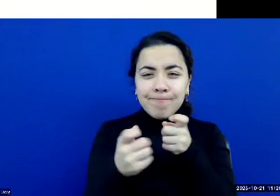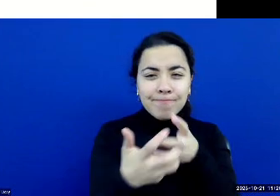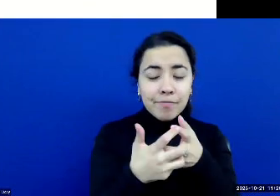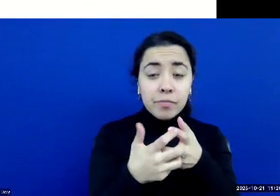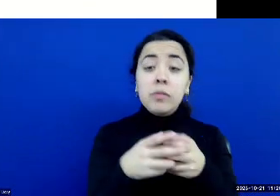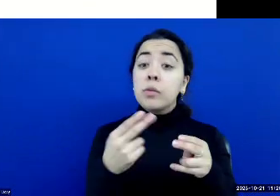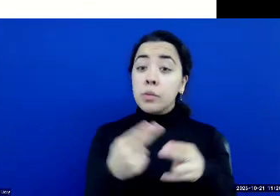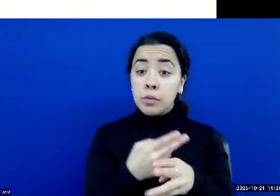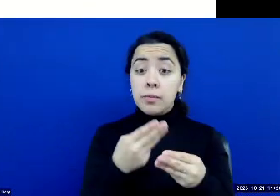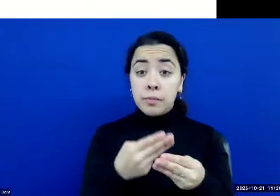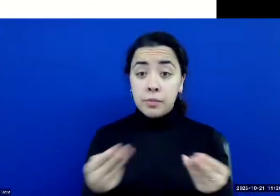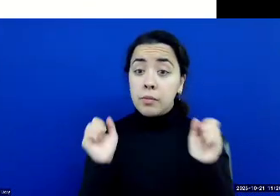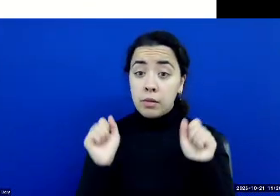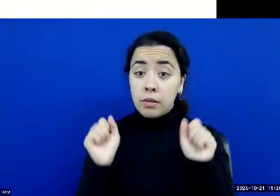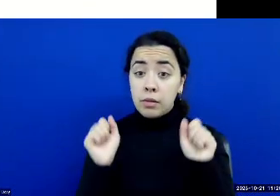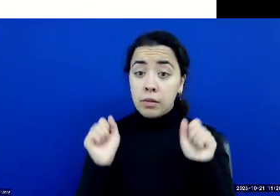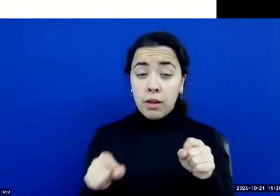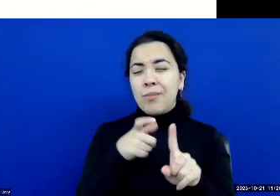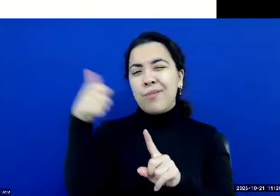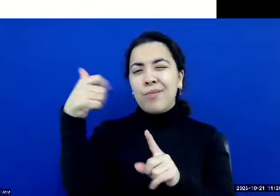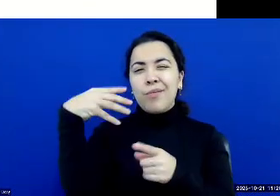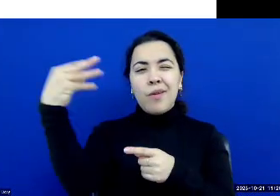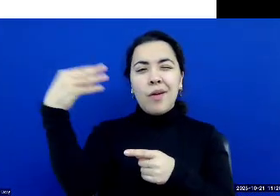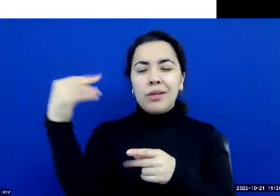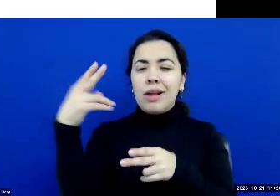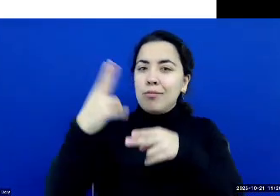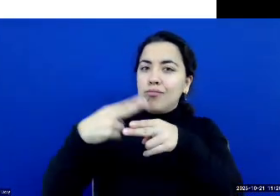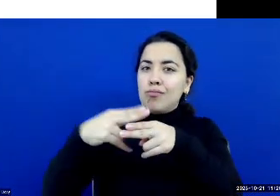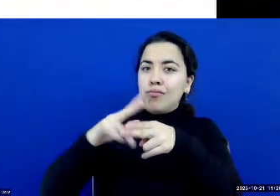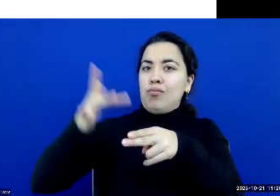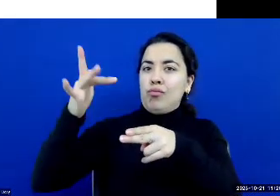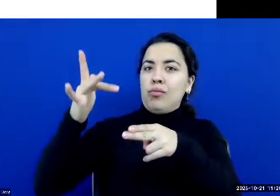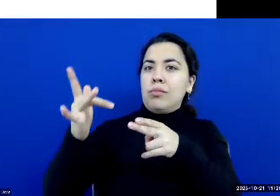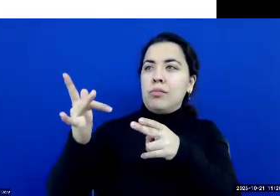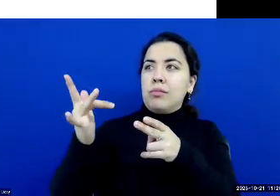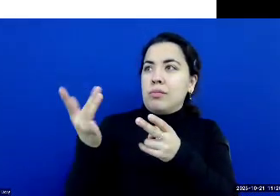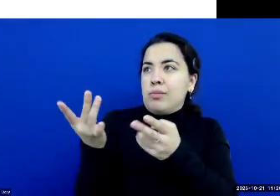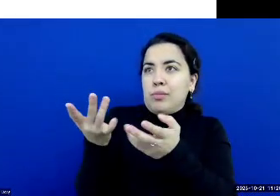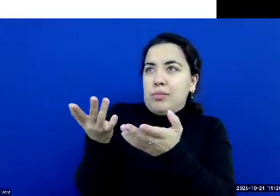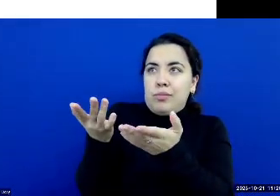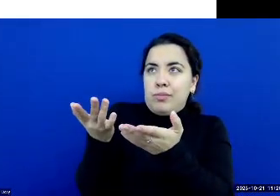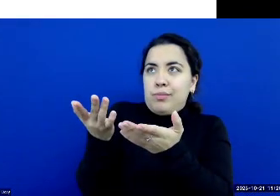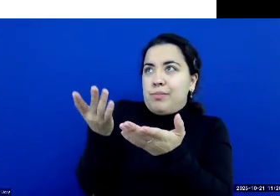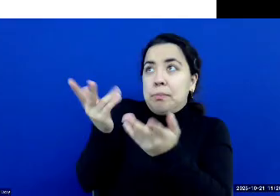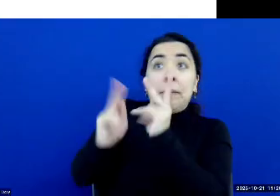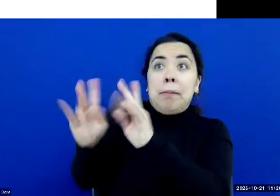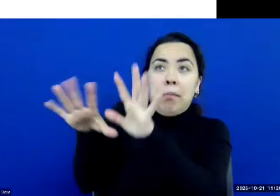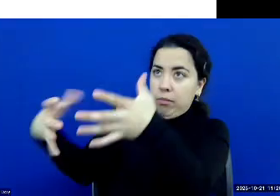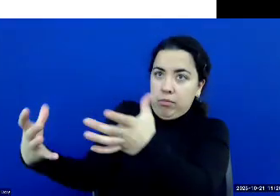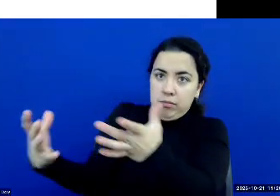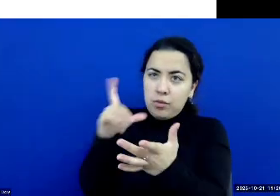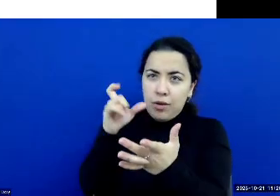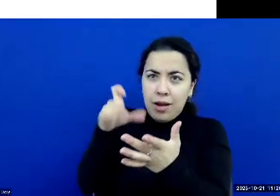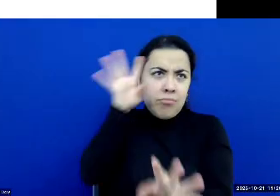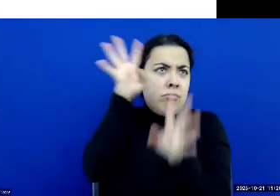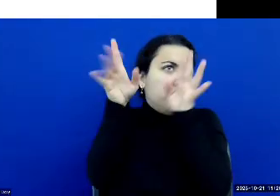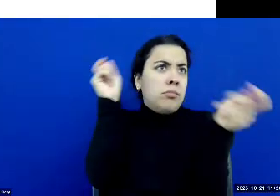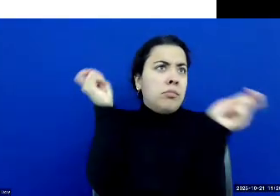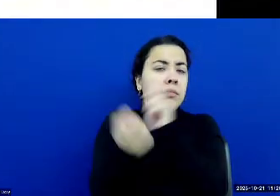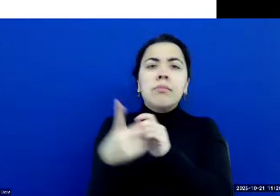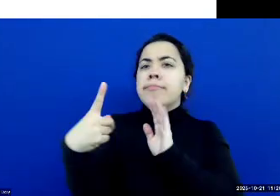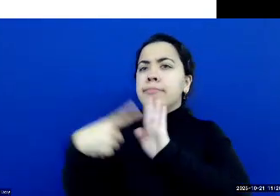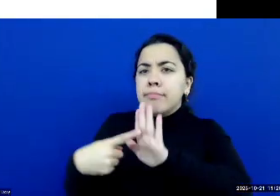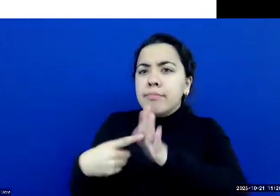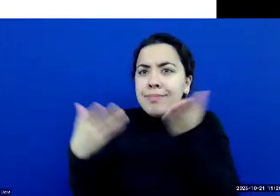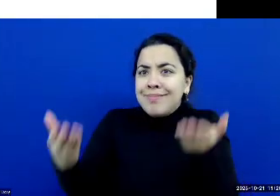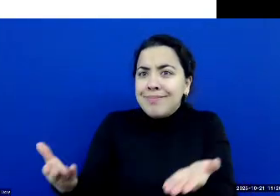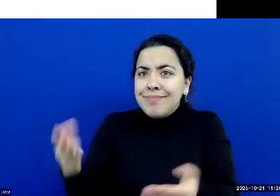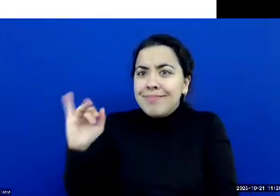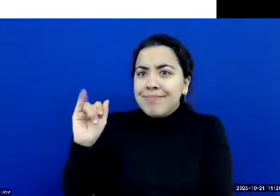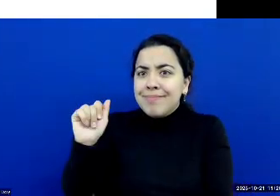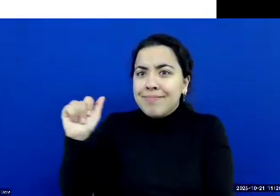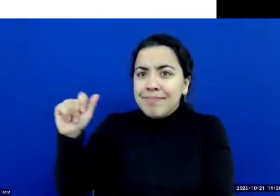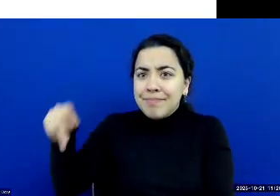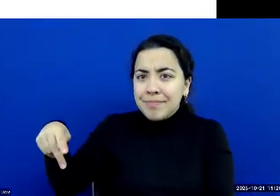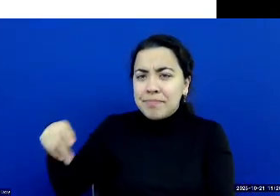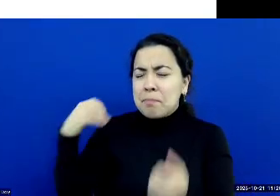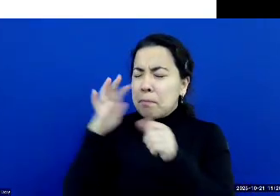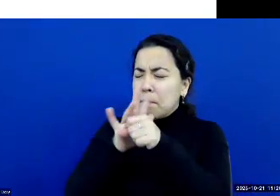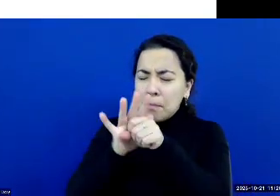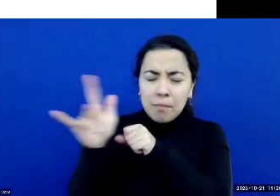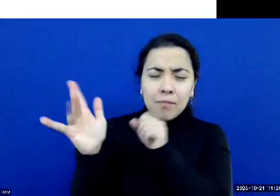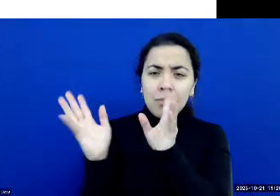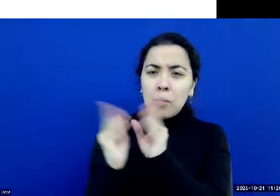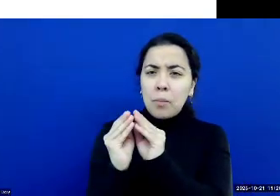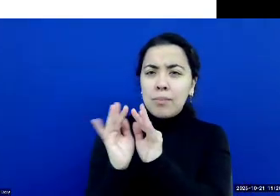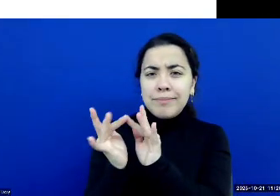Kathleen DeForest: You can reference and use materials from other outside reputable sources. You don't have to reinvent the wheel every time, right? So, organizations like IAAP have lots of webinars.